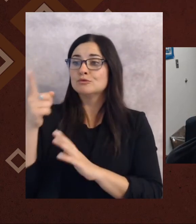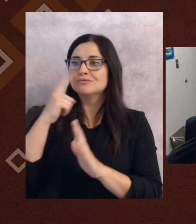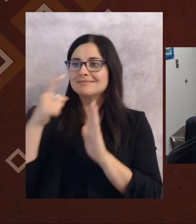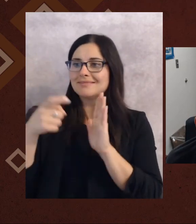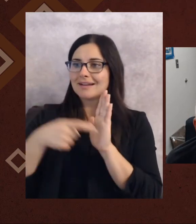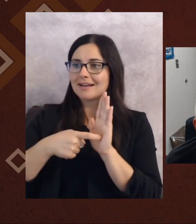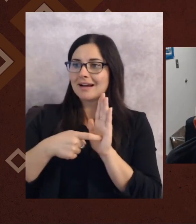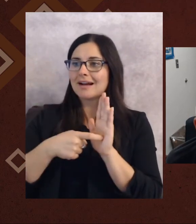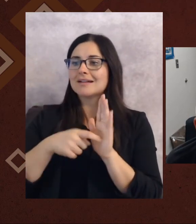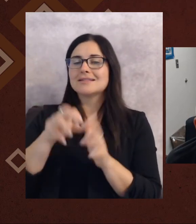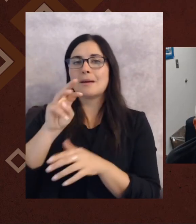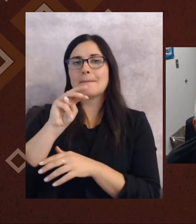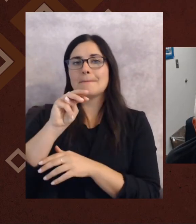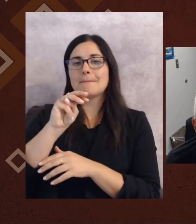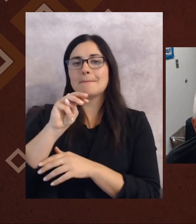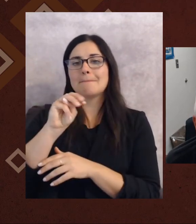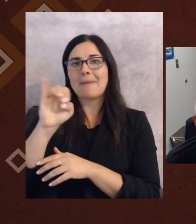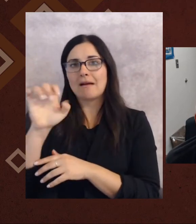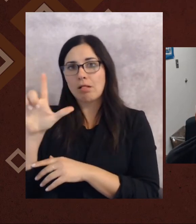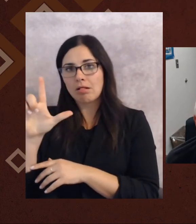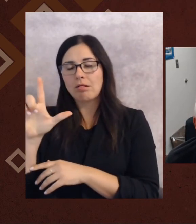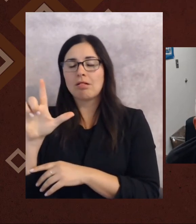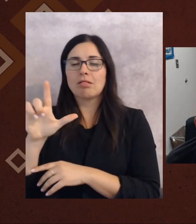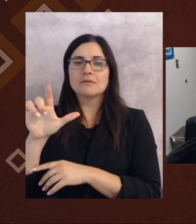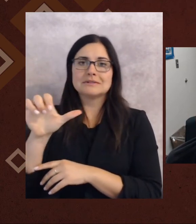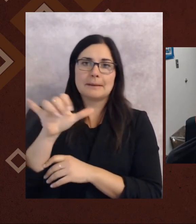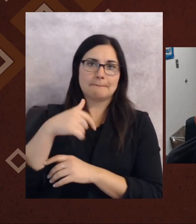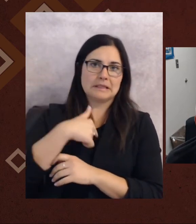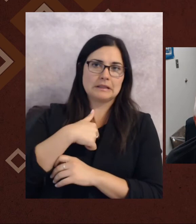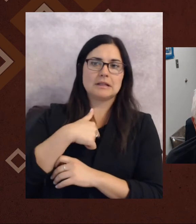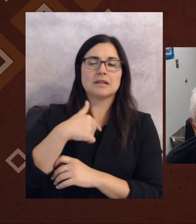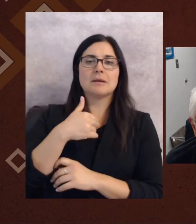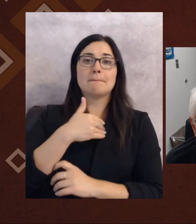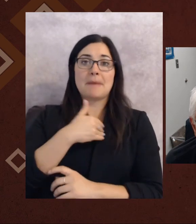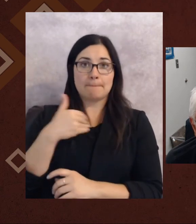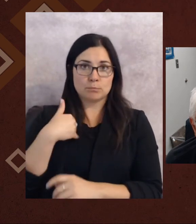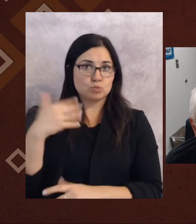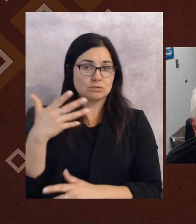micro myself being members of the Asian American community,